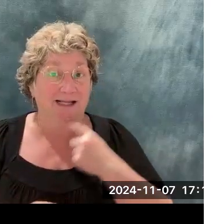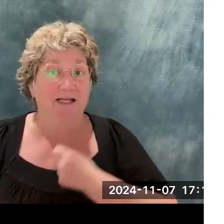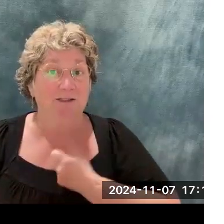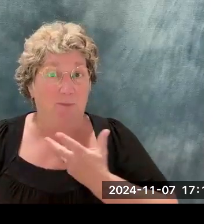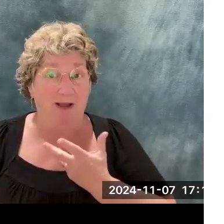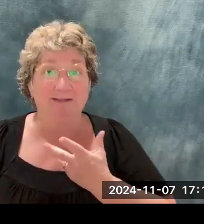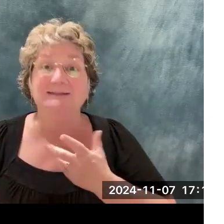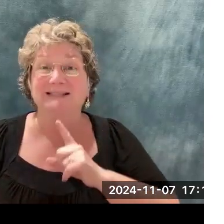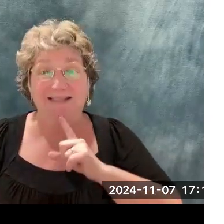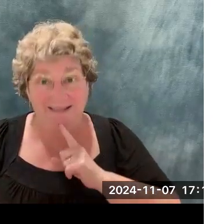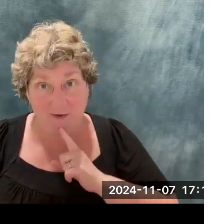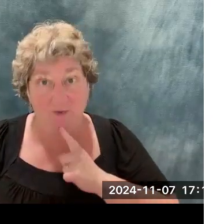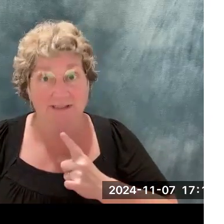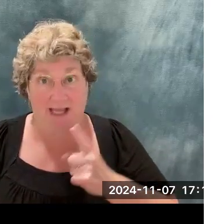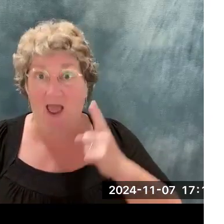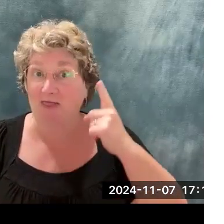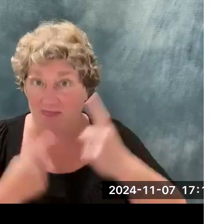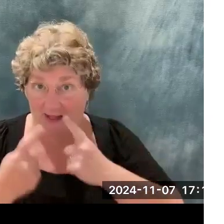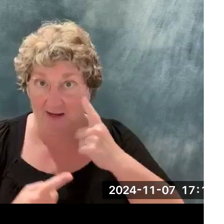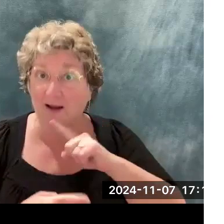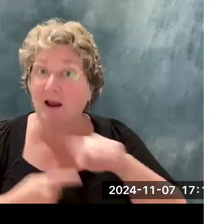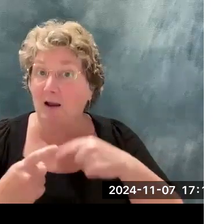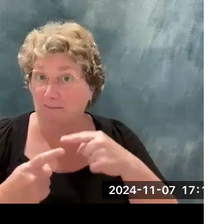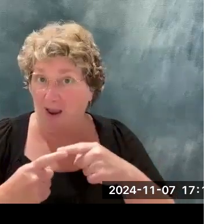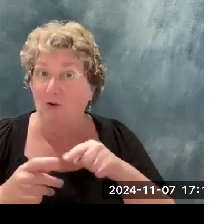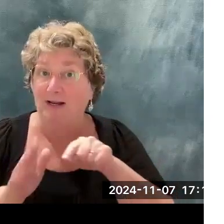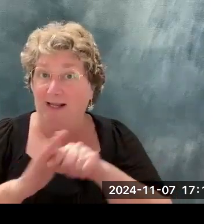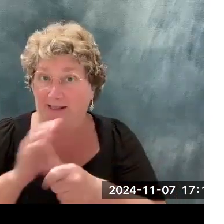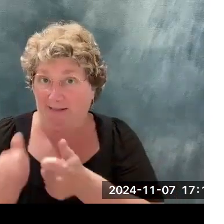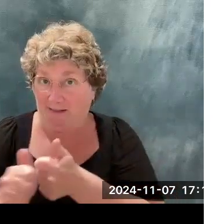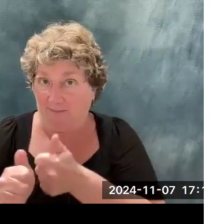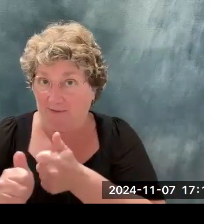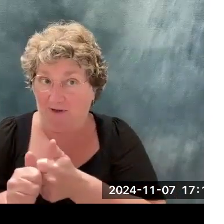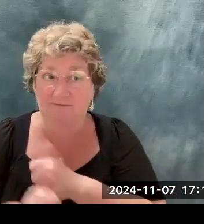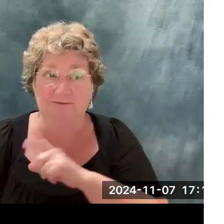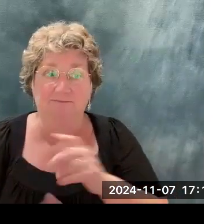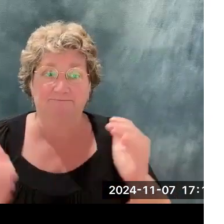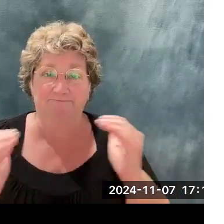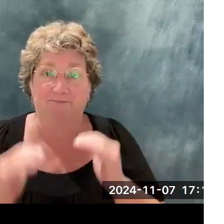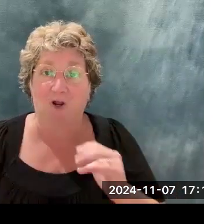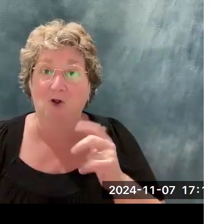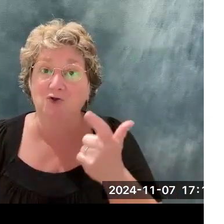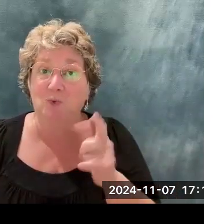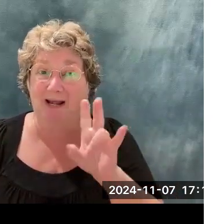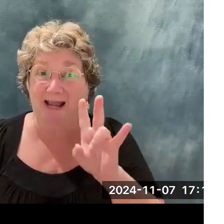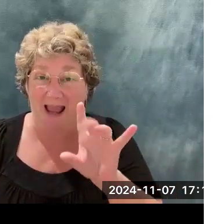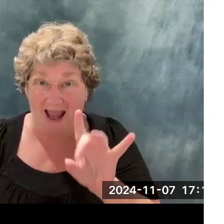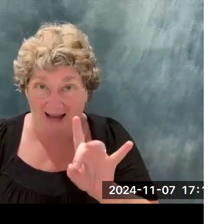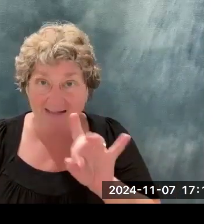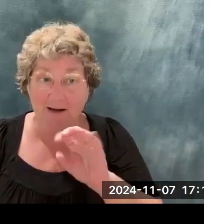28% of high school students reported having poor mental health in the last 30 days from the time that they were asked.